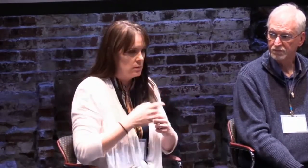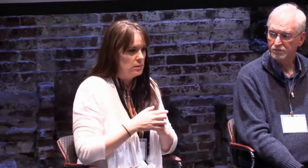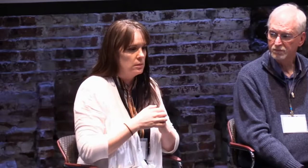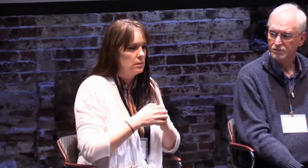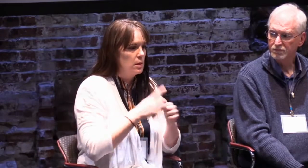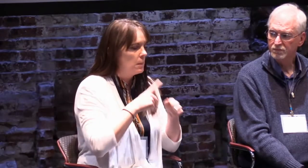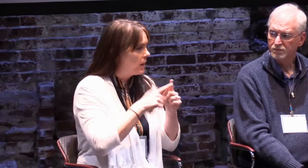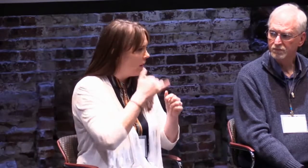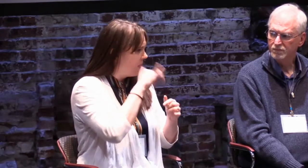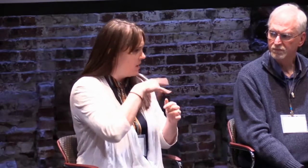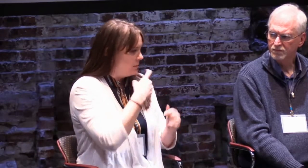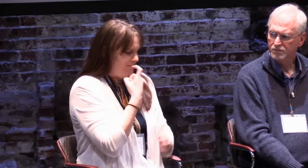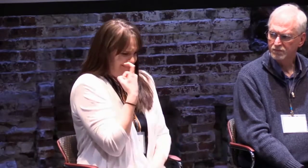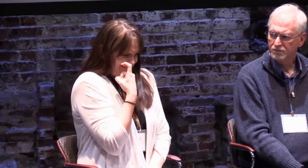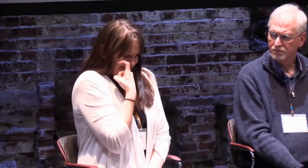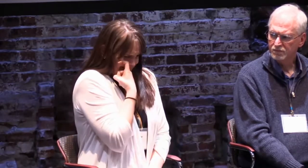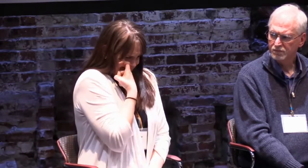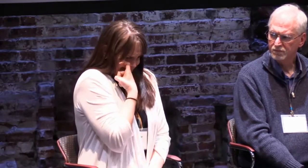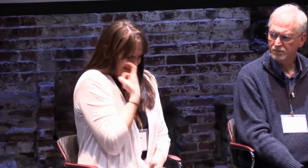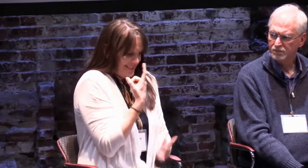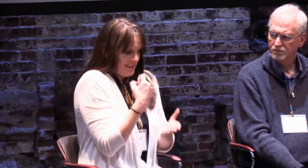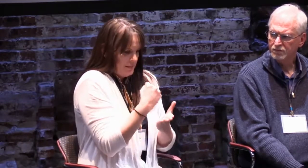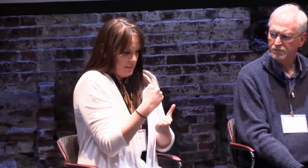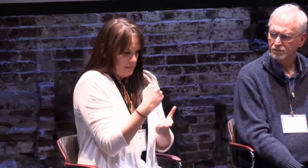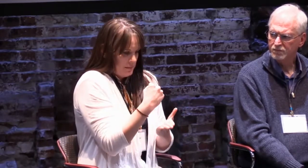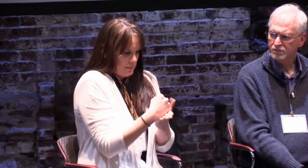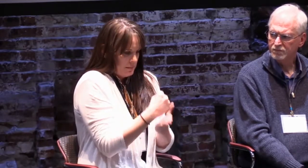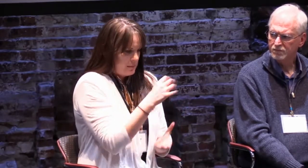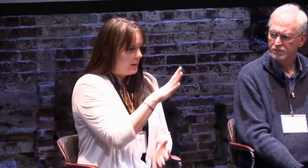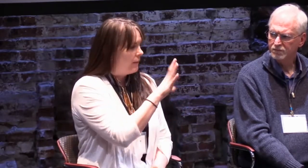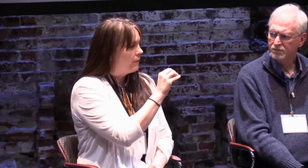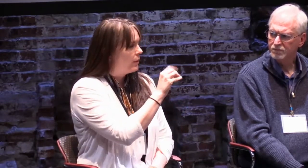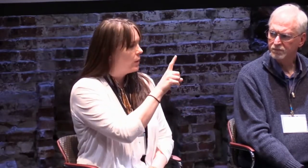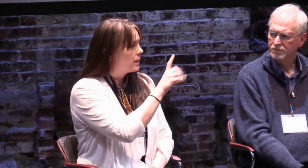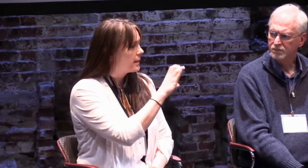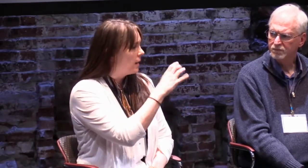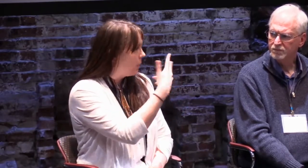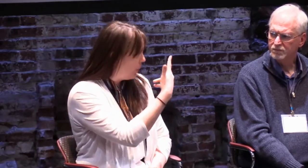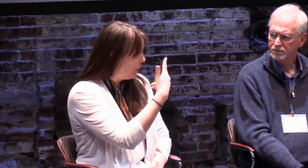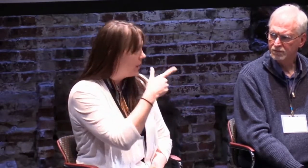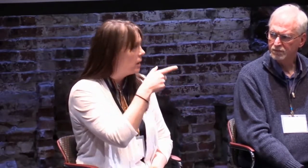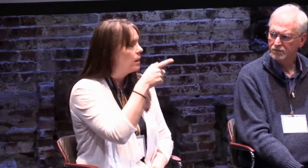I remember about half a decade of hard work to try to get to that point.